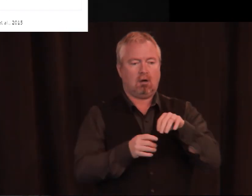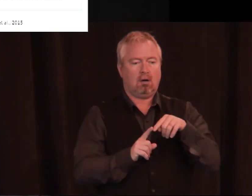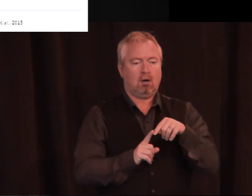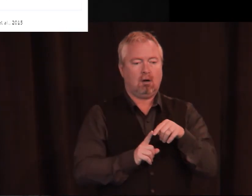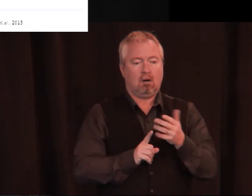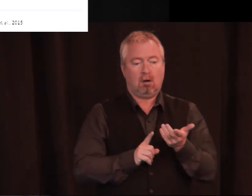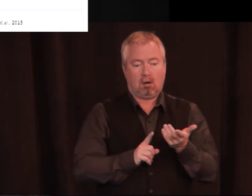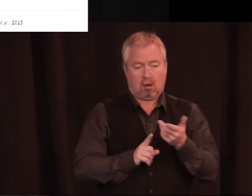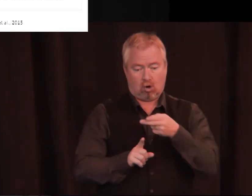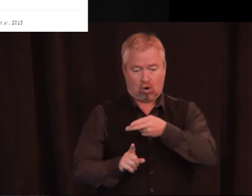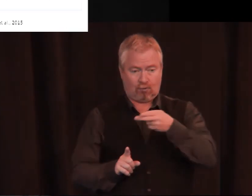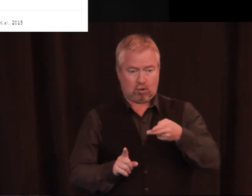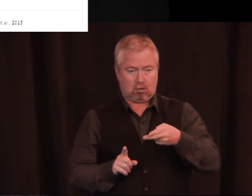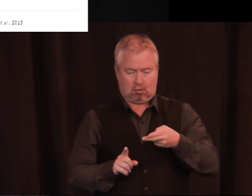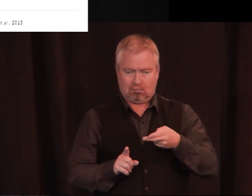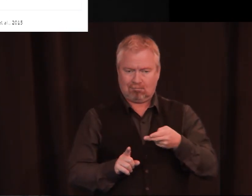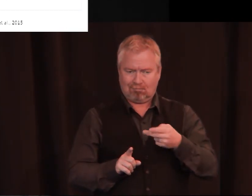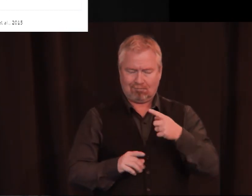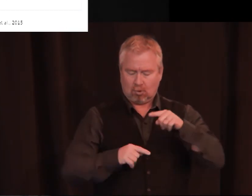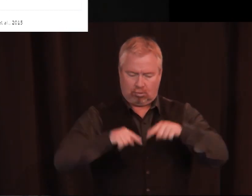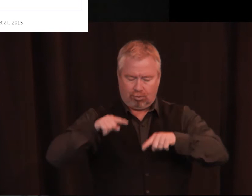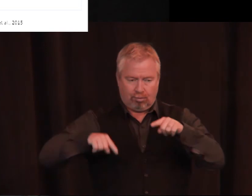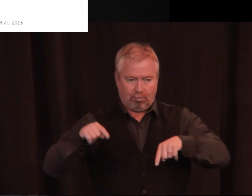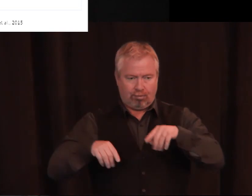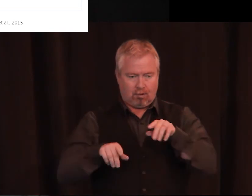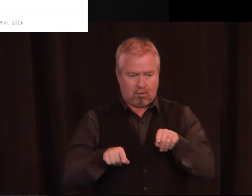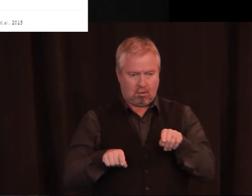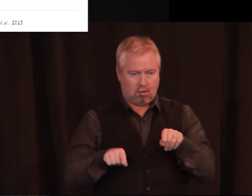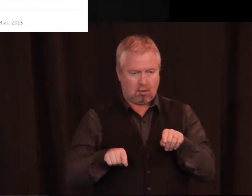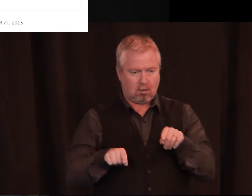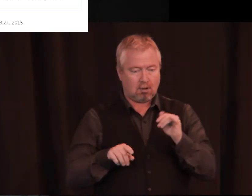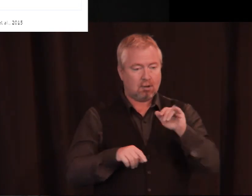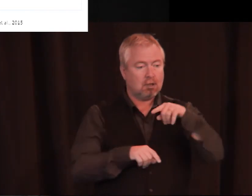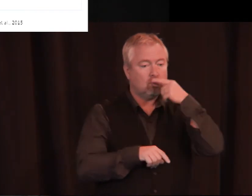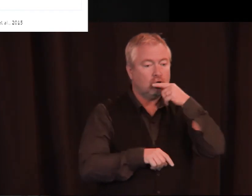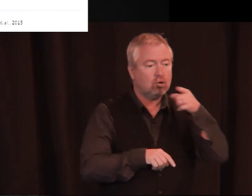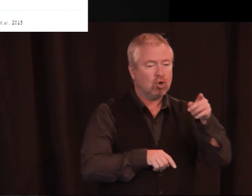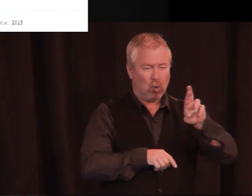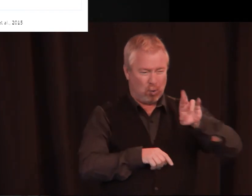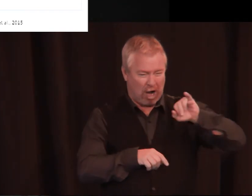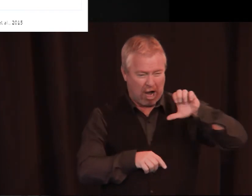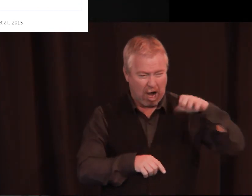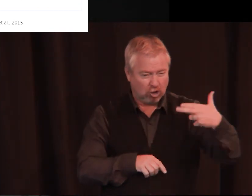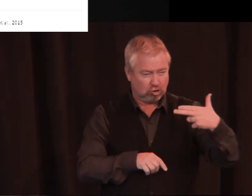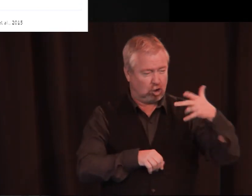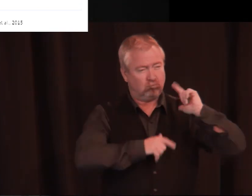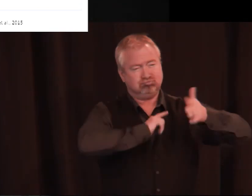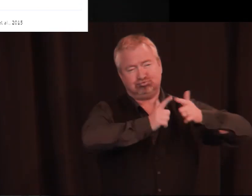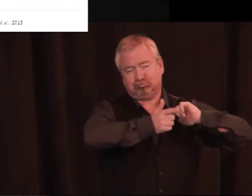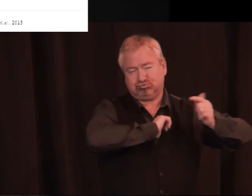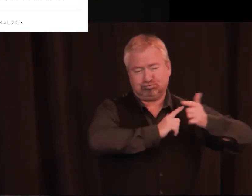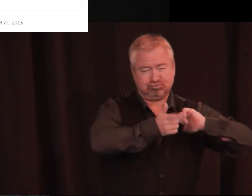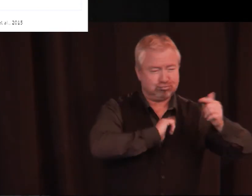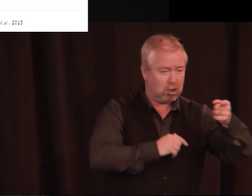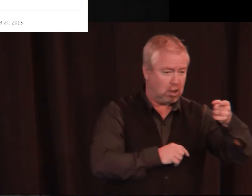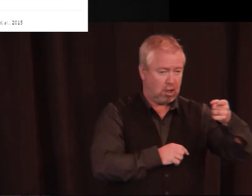there were a lot of parents that were using this really rich child-centered language input with their child.